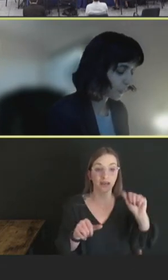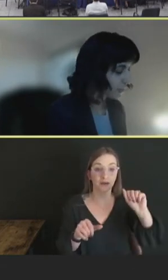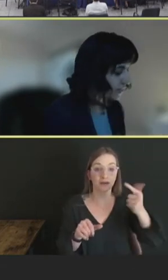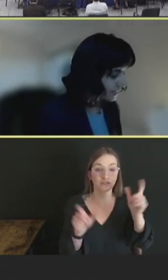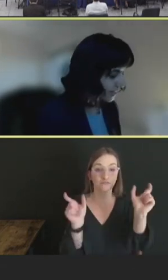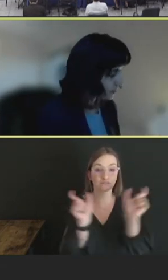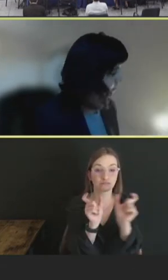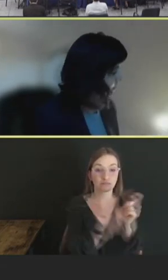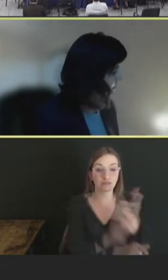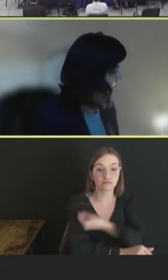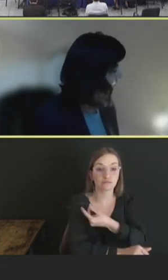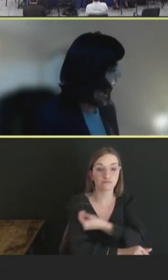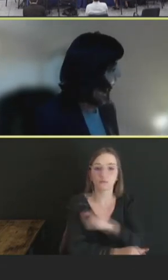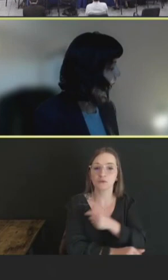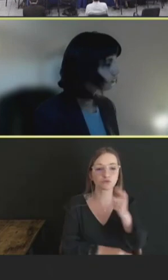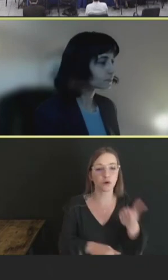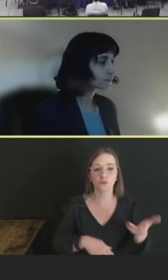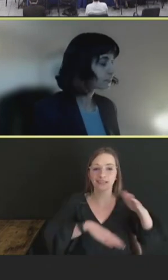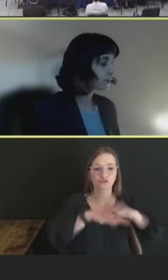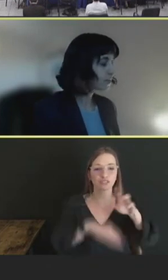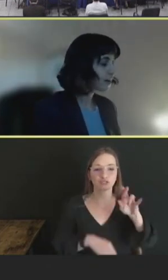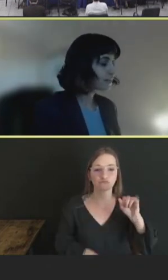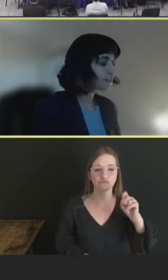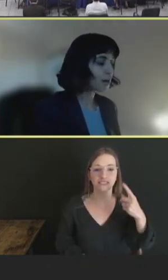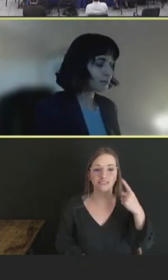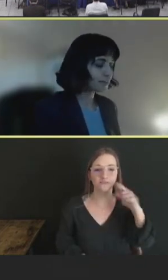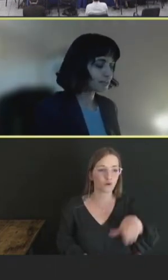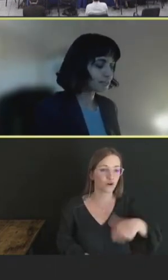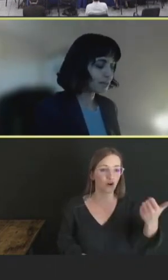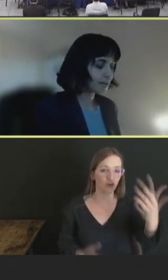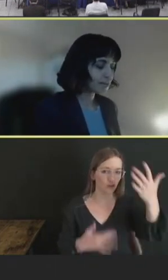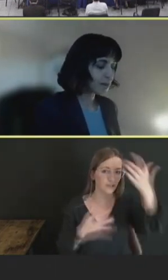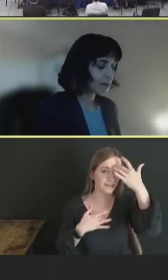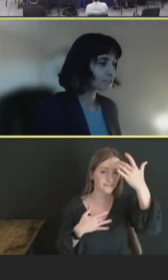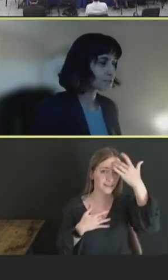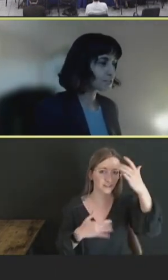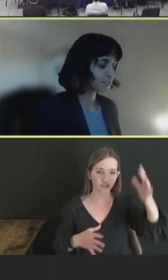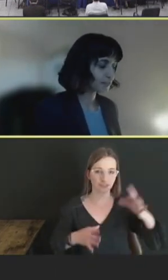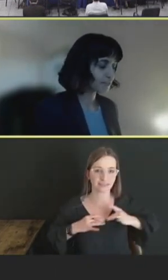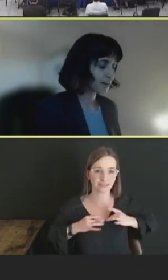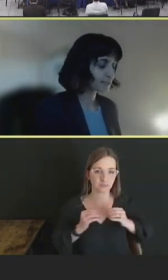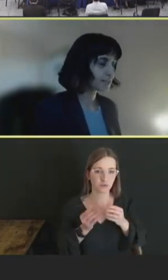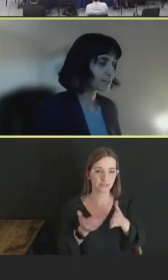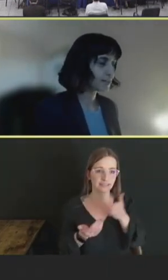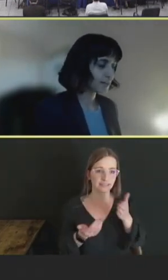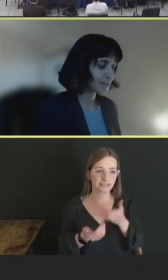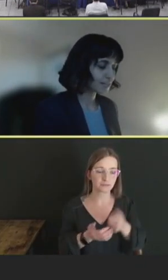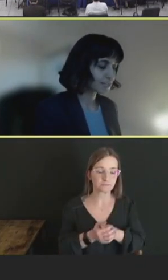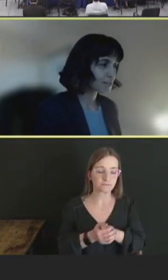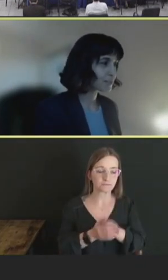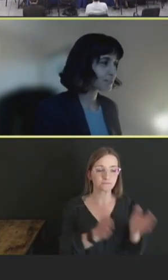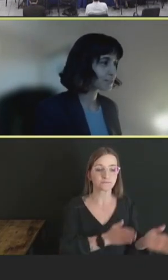Next slide, please. The final topic is nonspecific effects. Next slide, please.